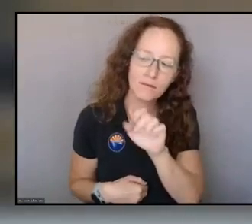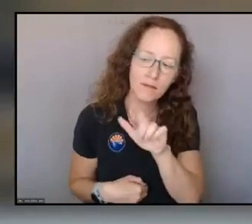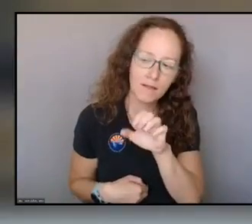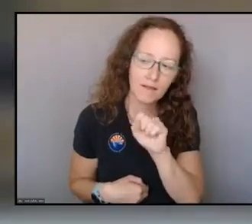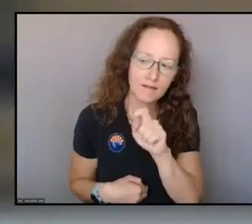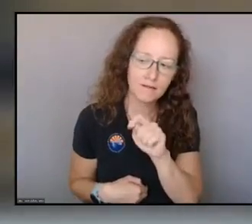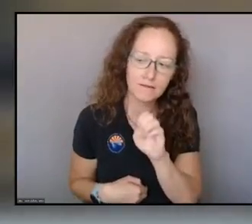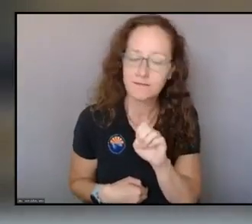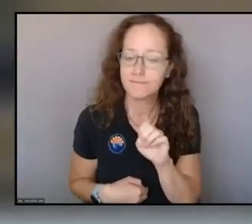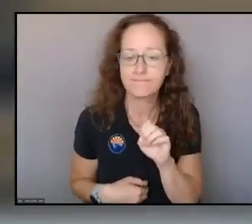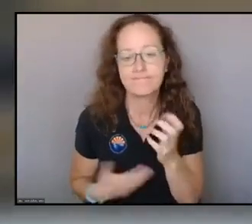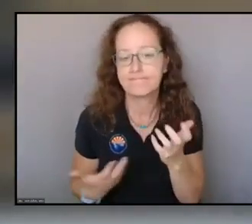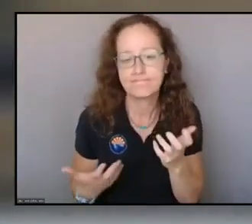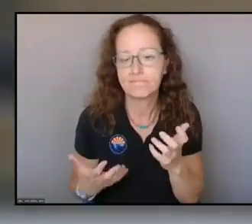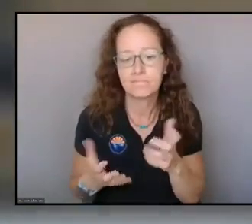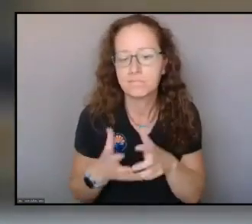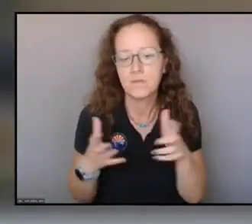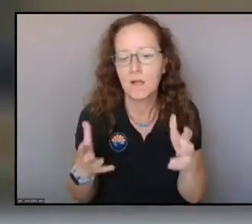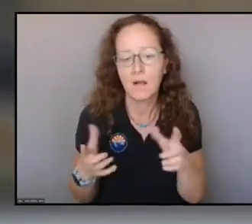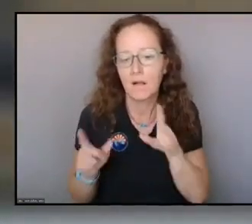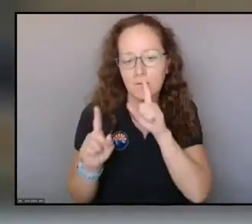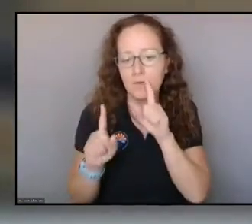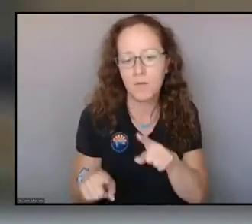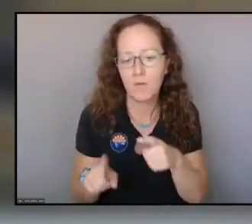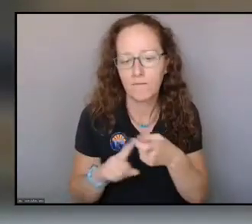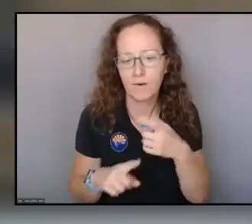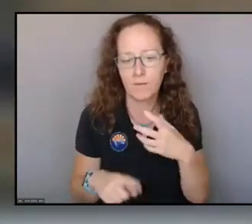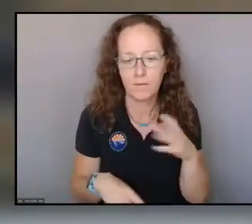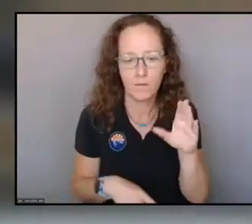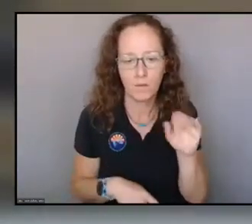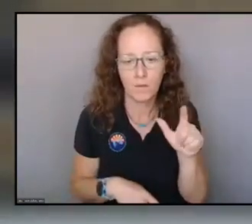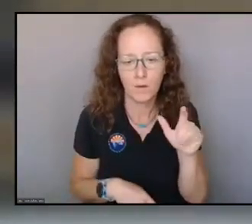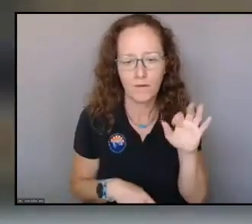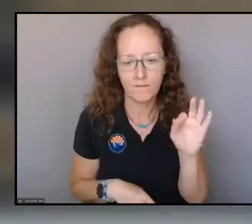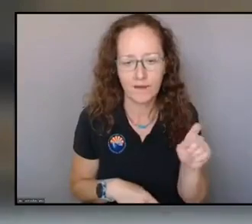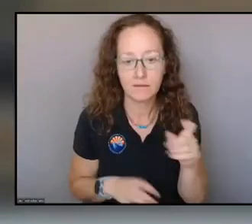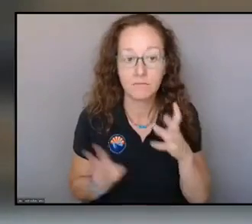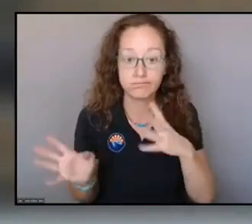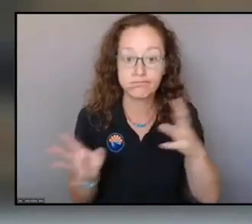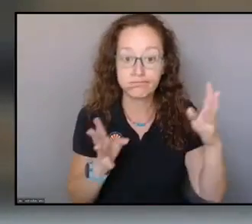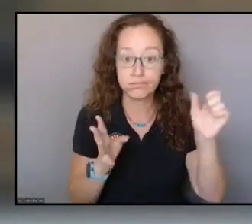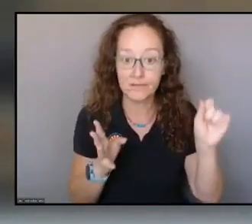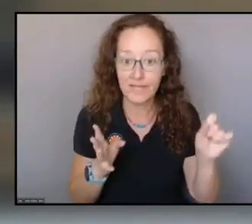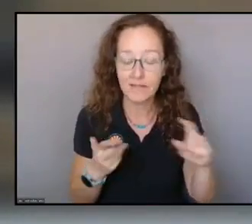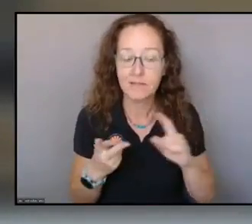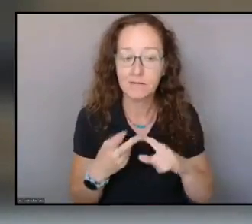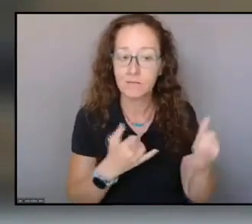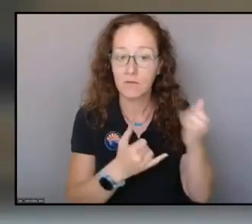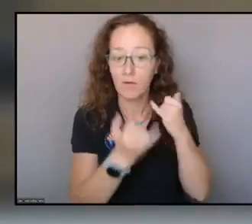THANK YOU, CELESTE. THERE IS NOT MUCH TO REPORT IN COLFAX. I MEAN, IT'S BEEN WINDY.